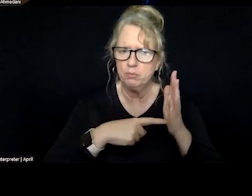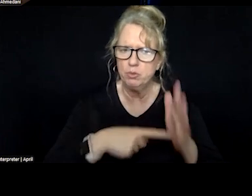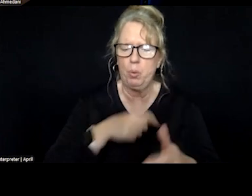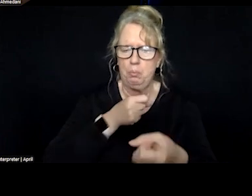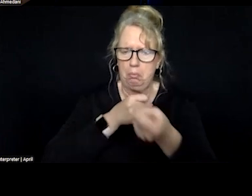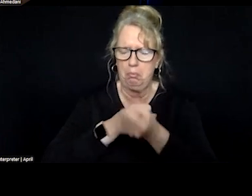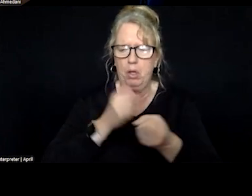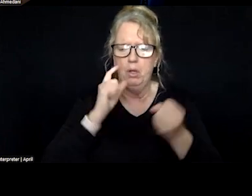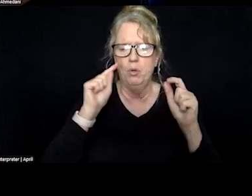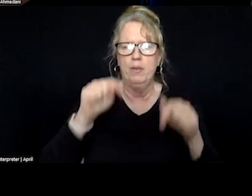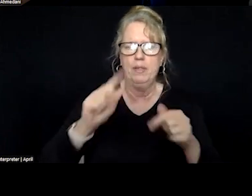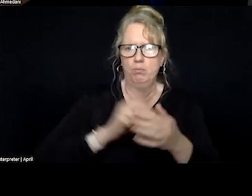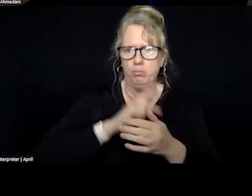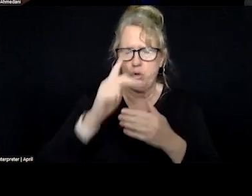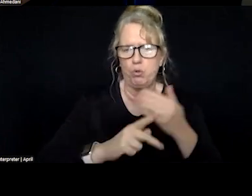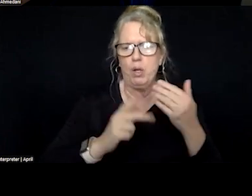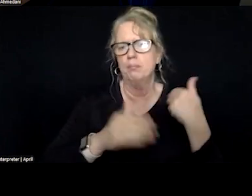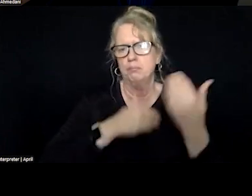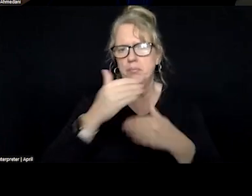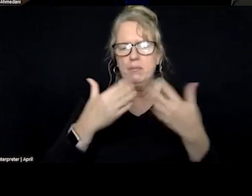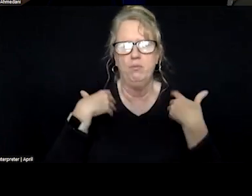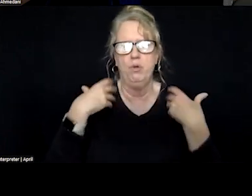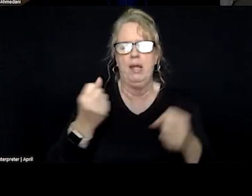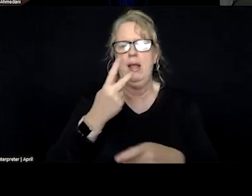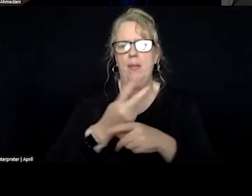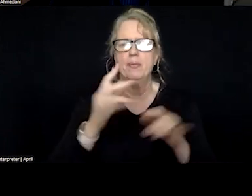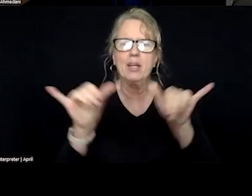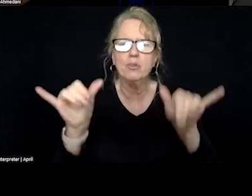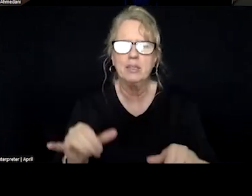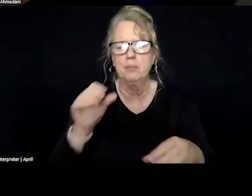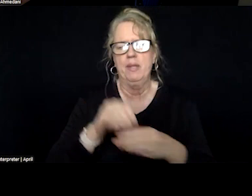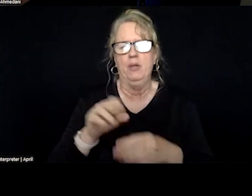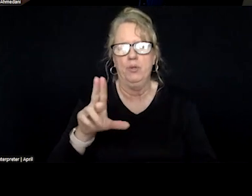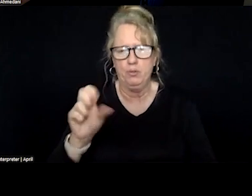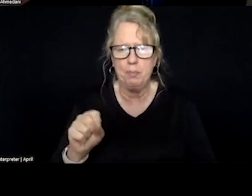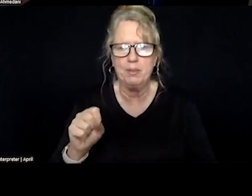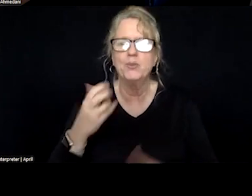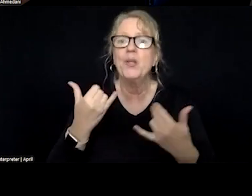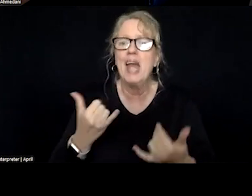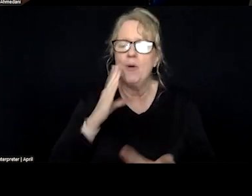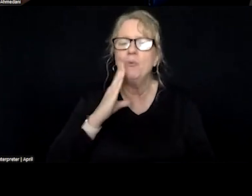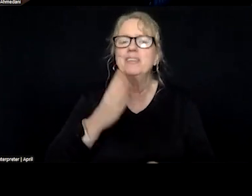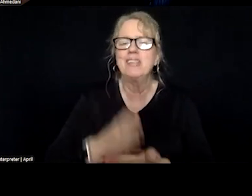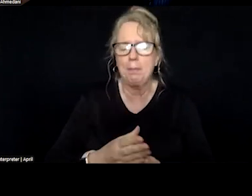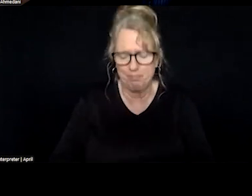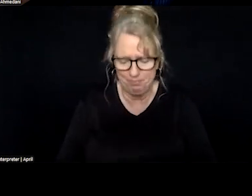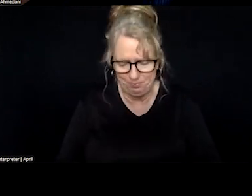PROGRAM MOVED FORWARD IN THE HEALTHCARE SYSTEMS WITHIN THE U.S. AND I WILL STOP THERE.